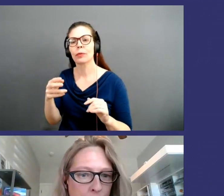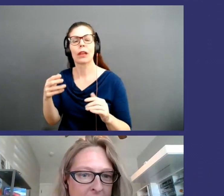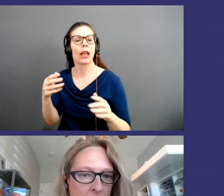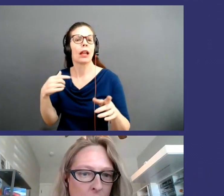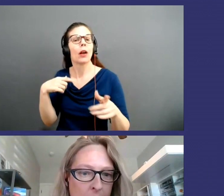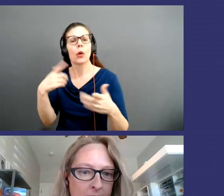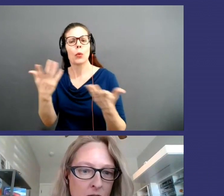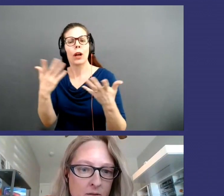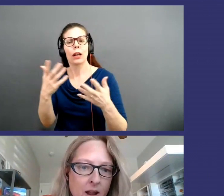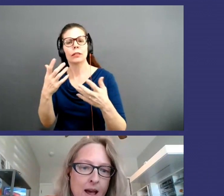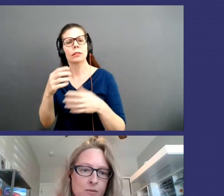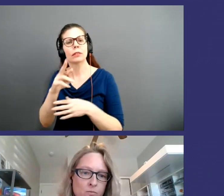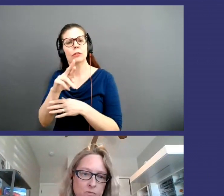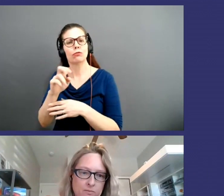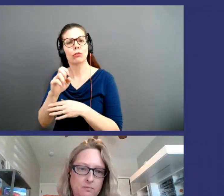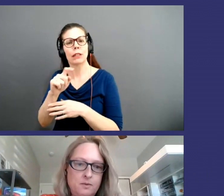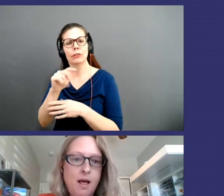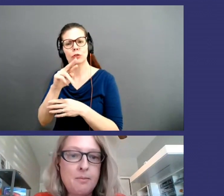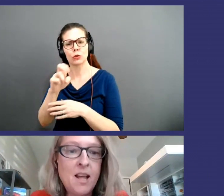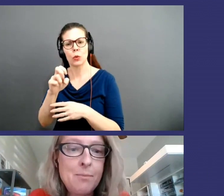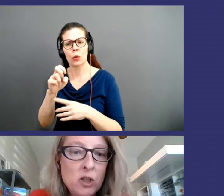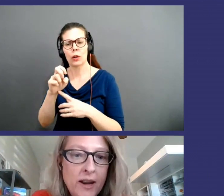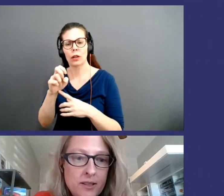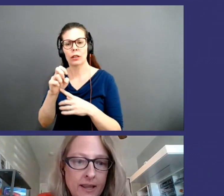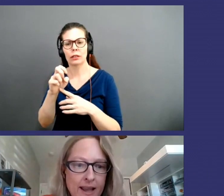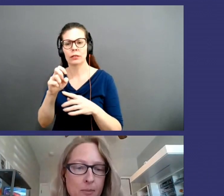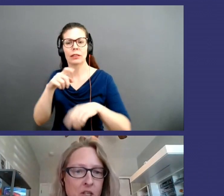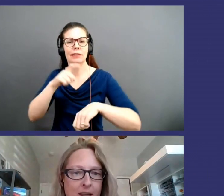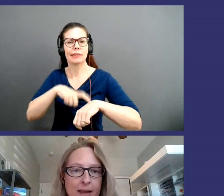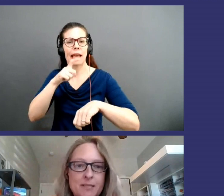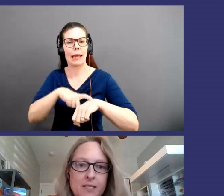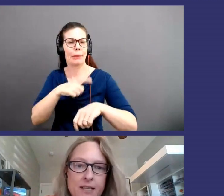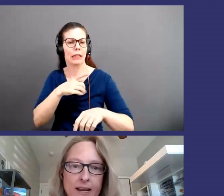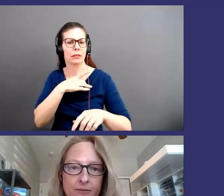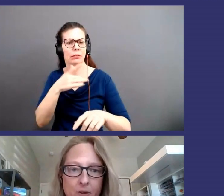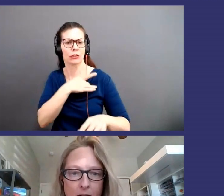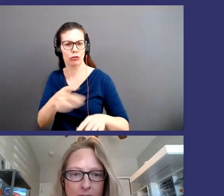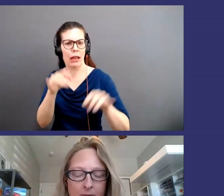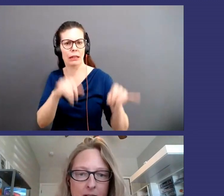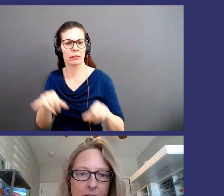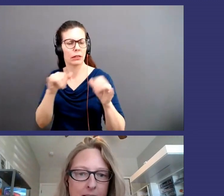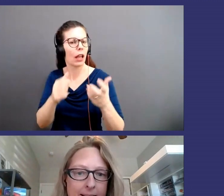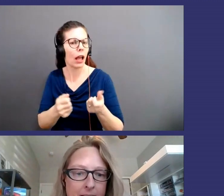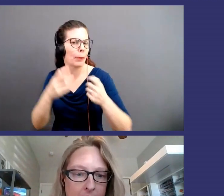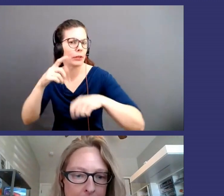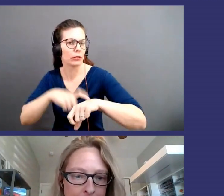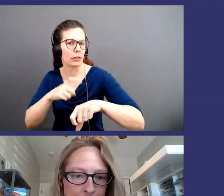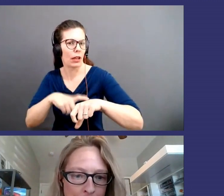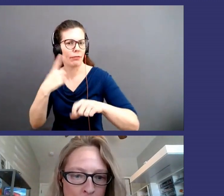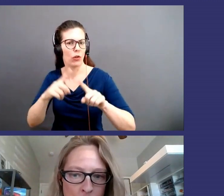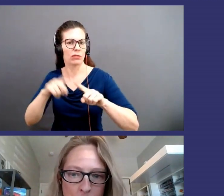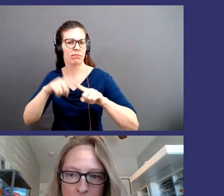"What are the restore of timing trends?" Like how much time does it take for different sizes?